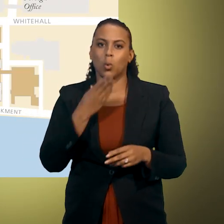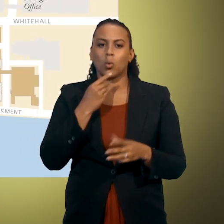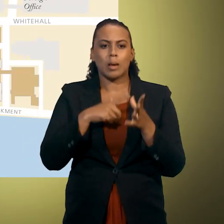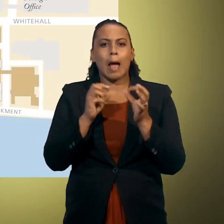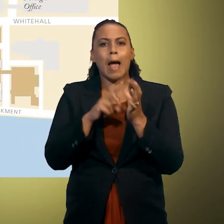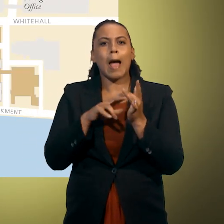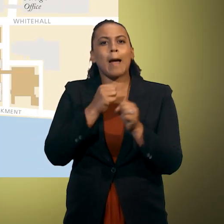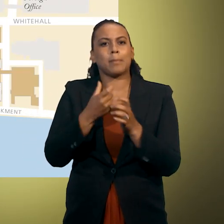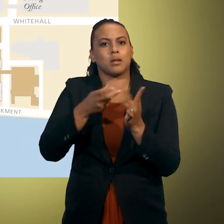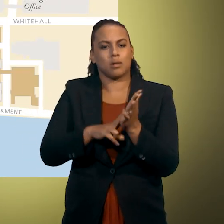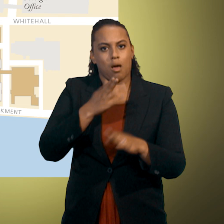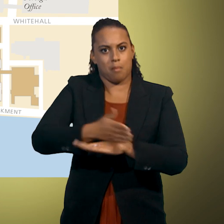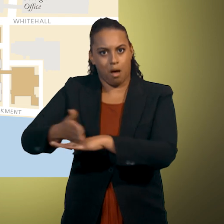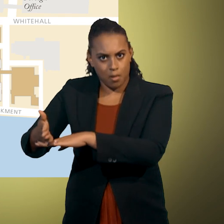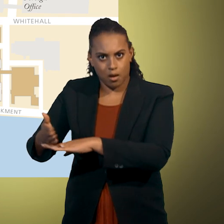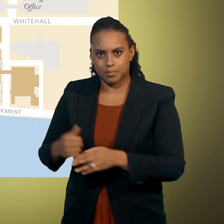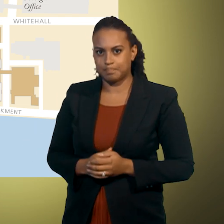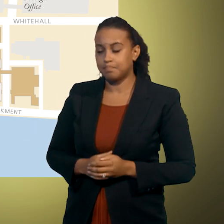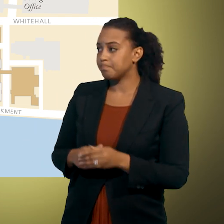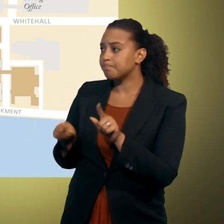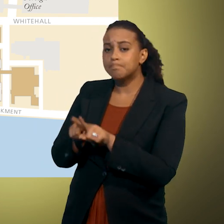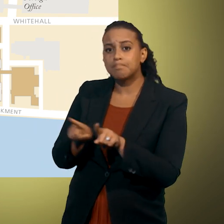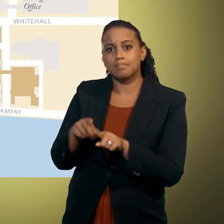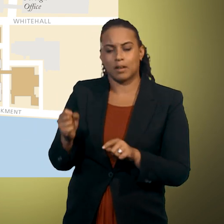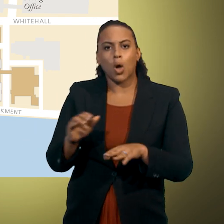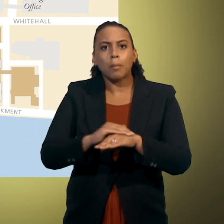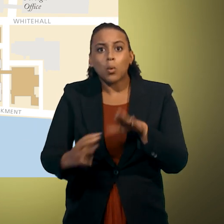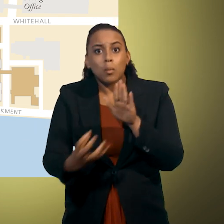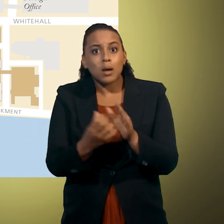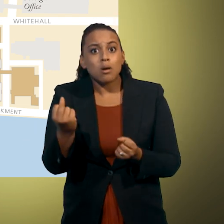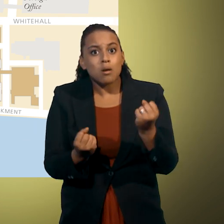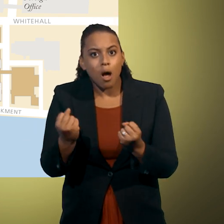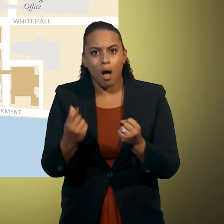There are also a limited number of blue badge parking bays on streets further away.